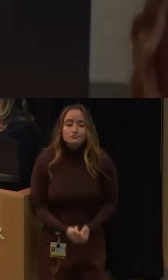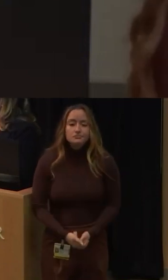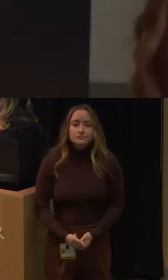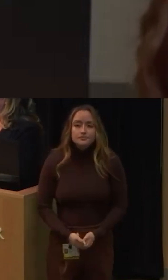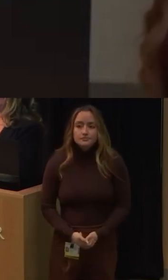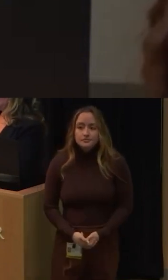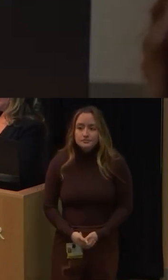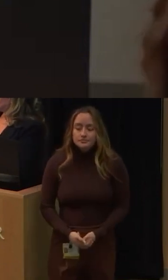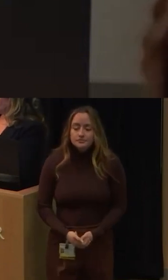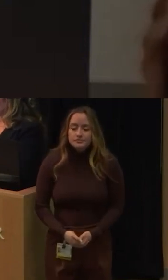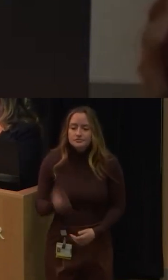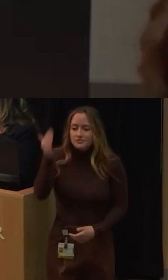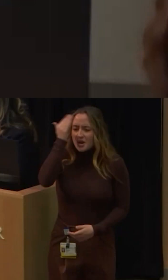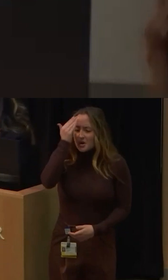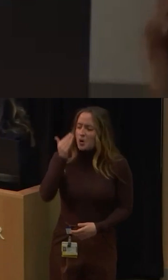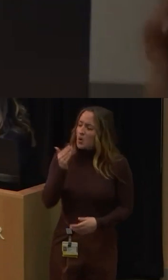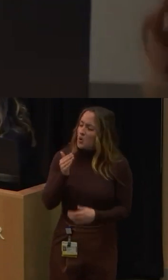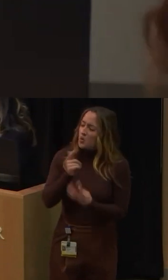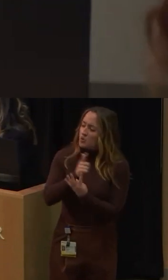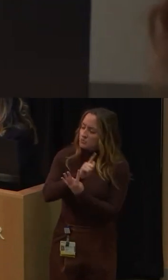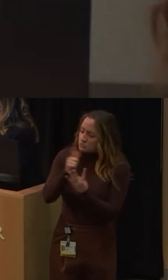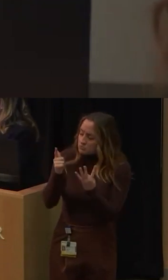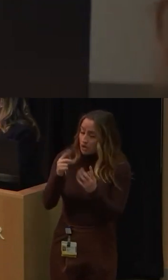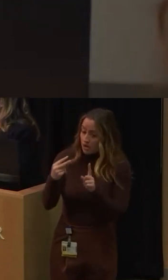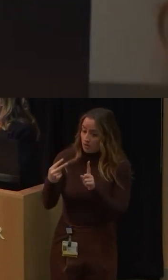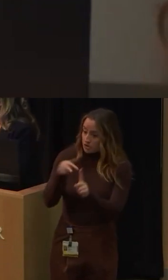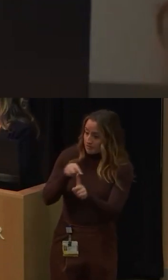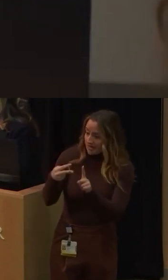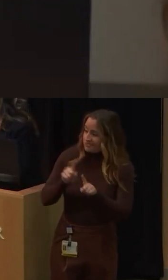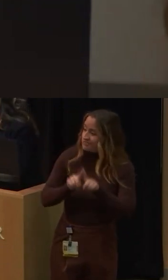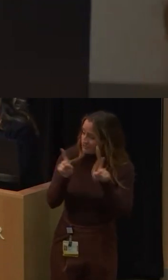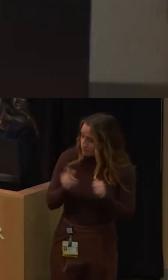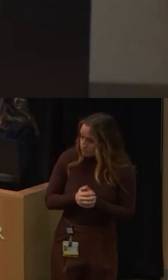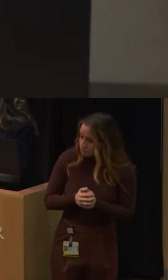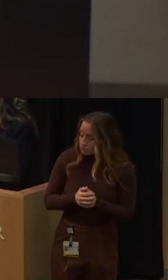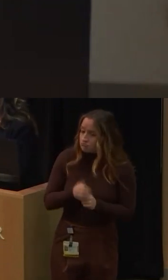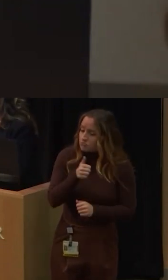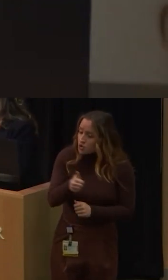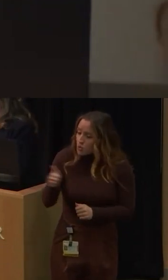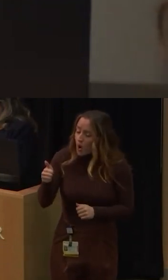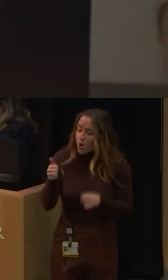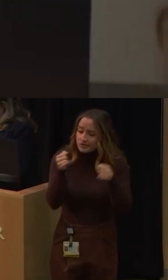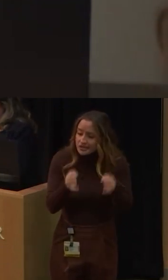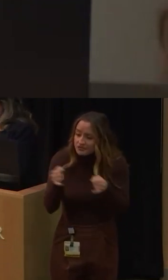I know each of you have a different perspective because of your own individual ideas and your roles,